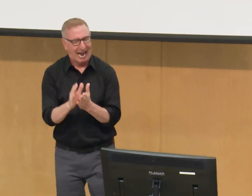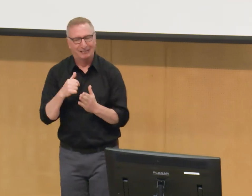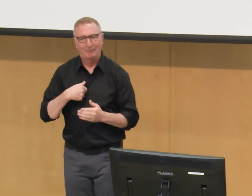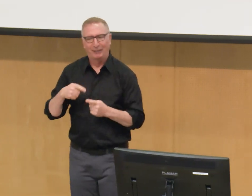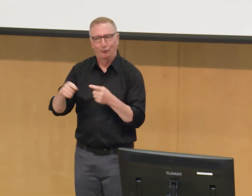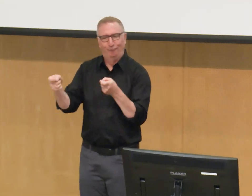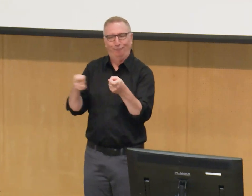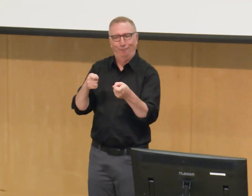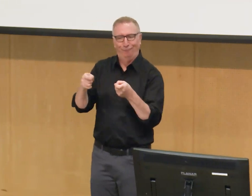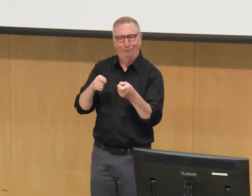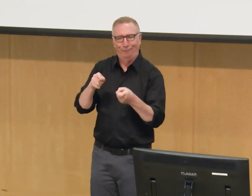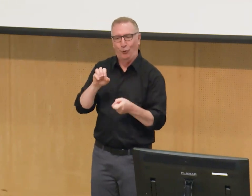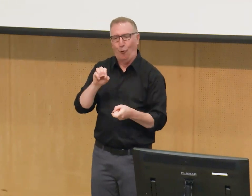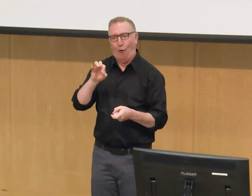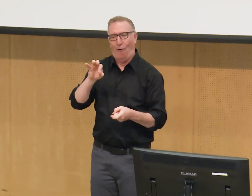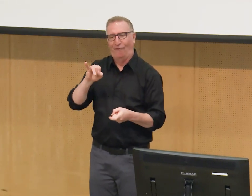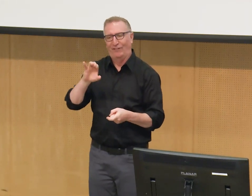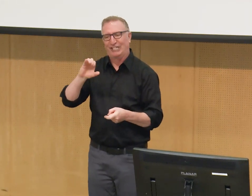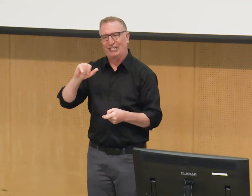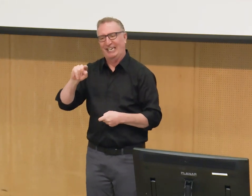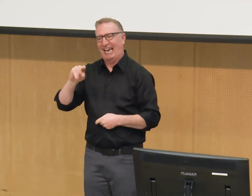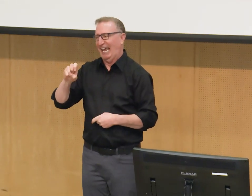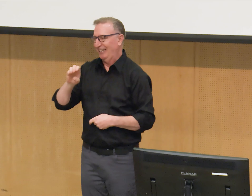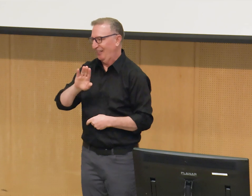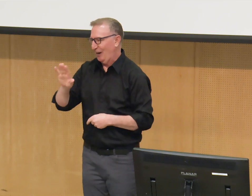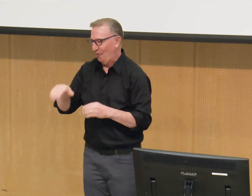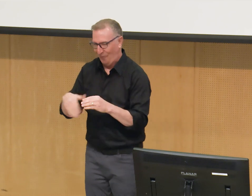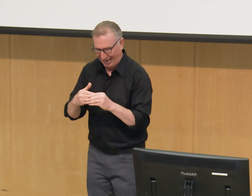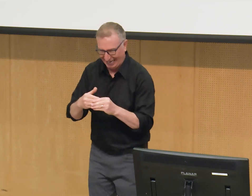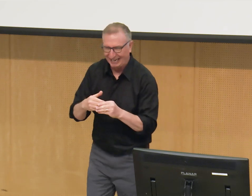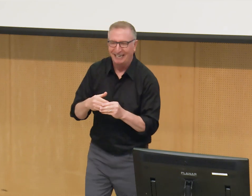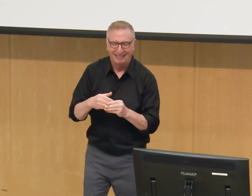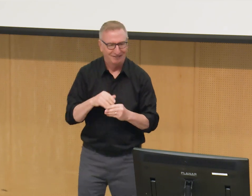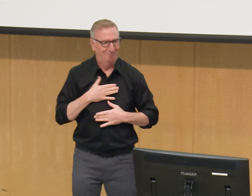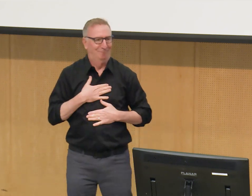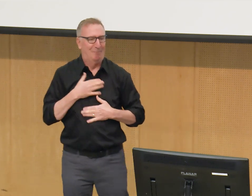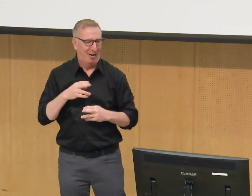She's also here in the audience. And I was asked to officiate their wedding